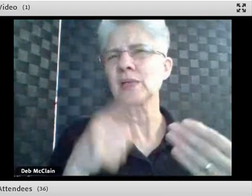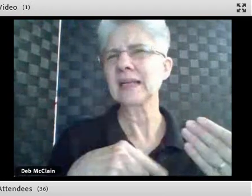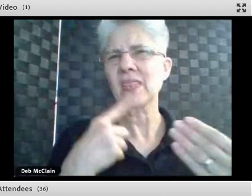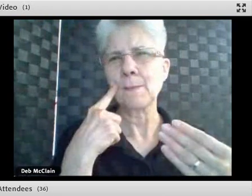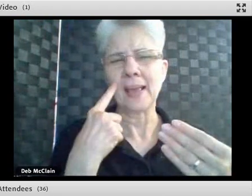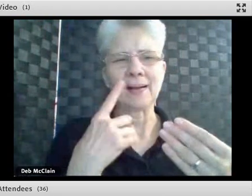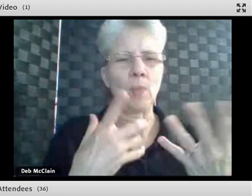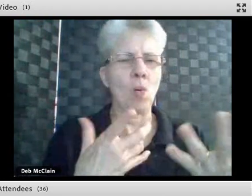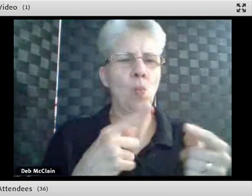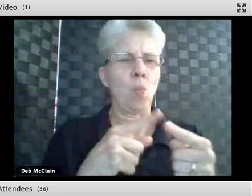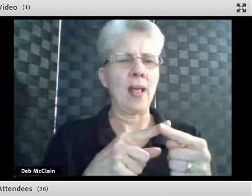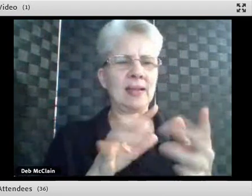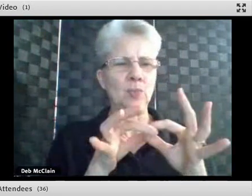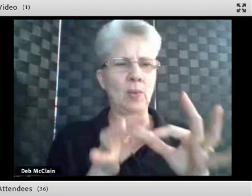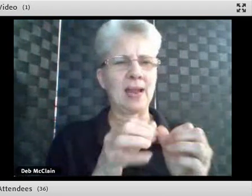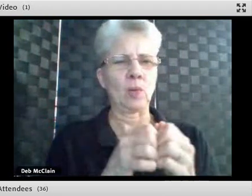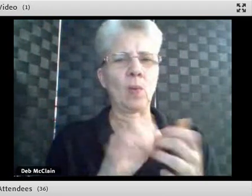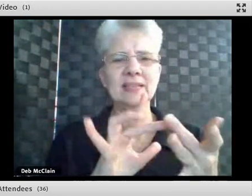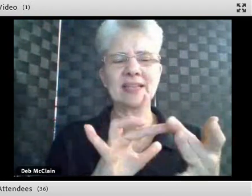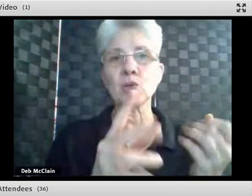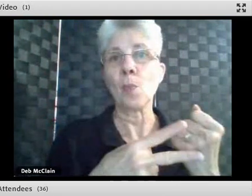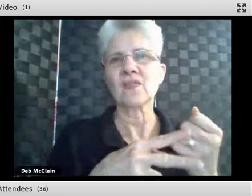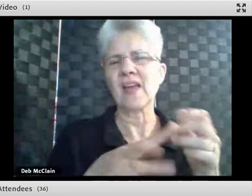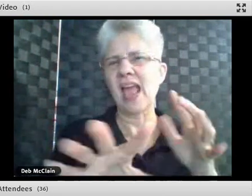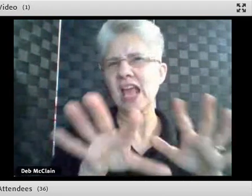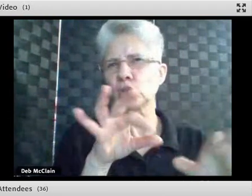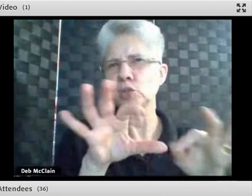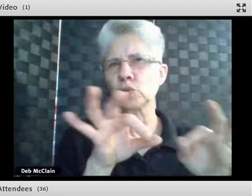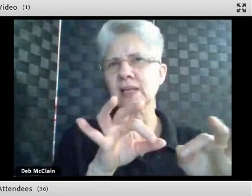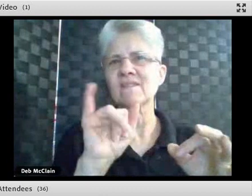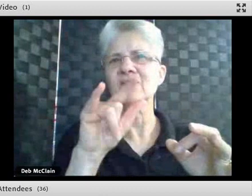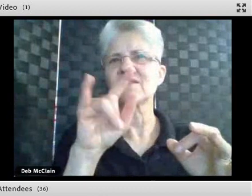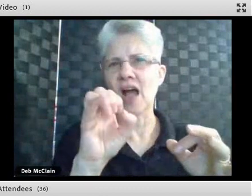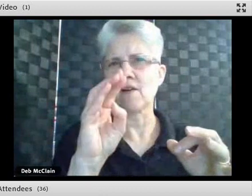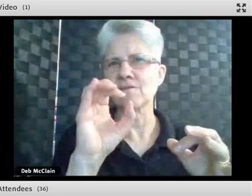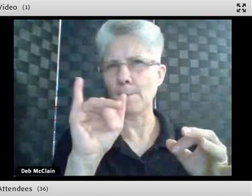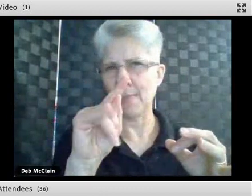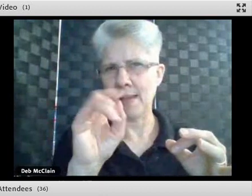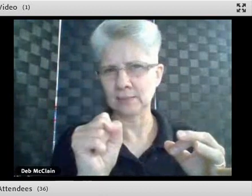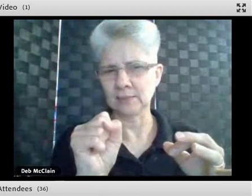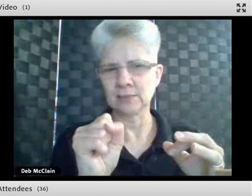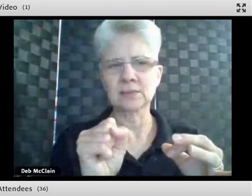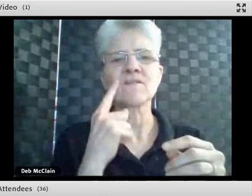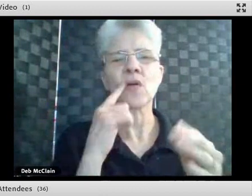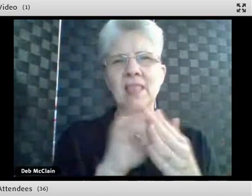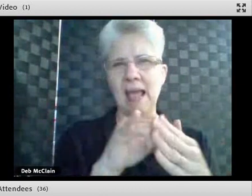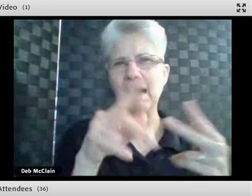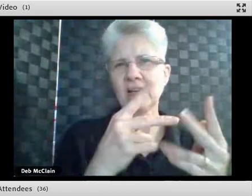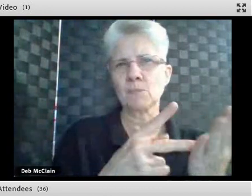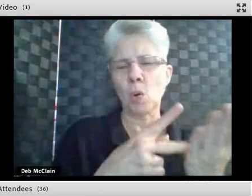when it comes to digital preservation and choosing file formats for that kind of a program.